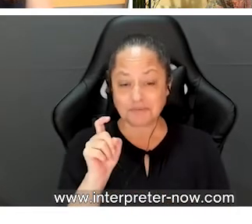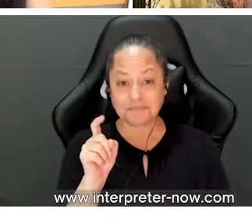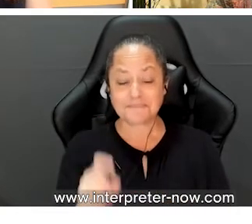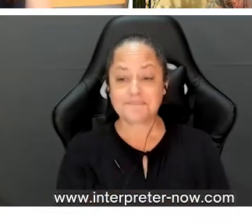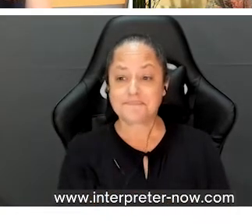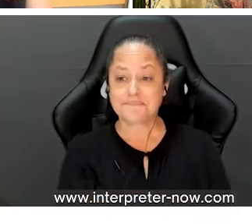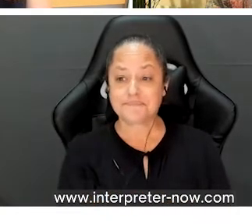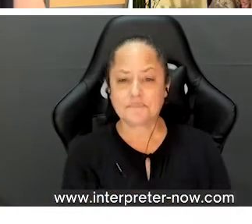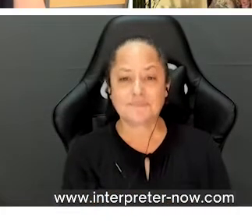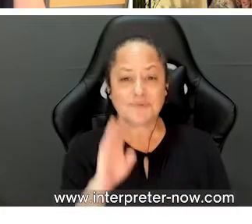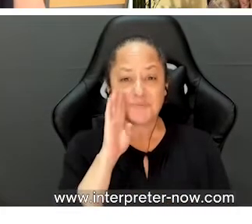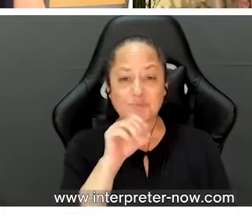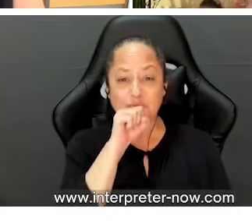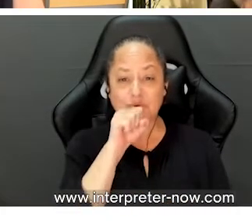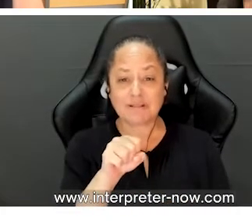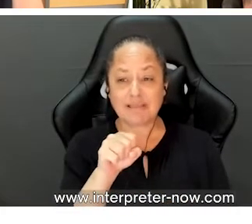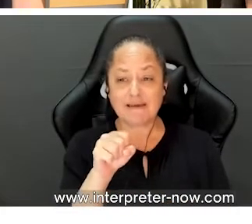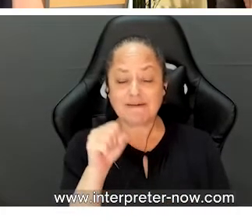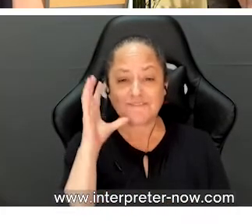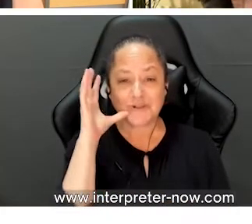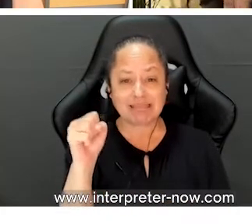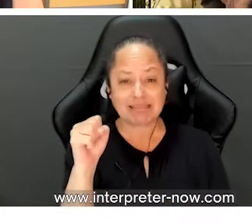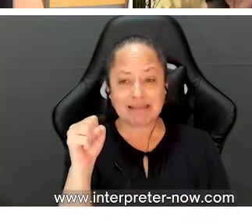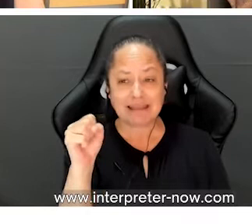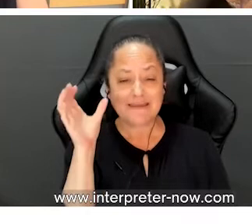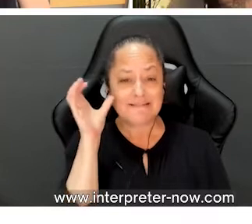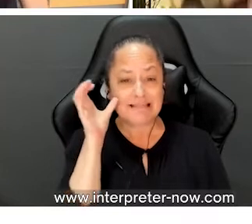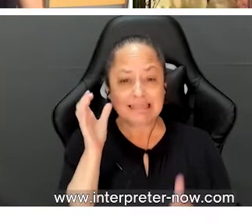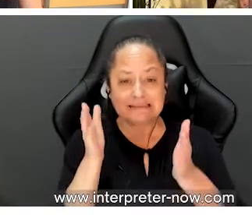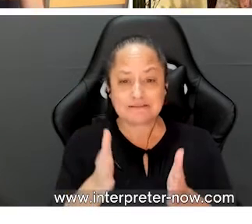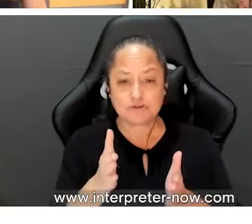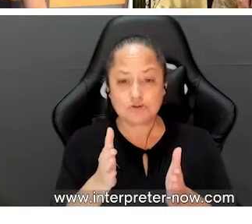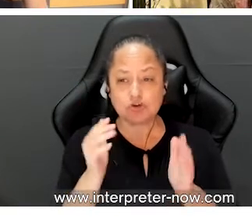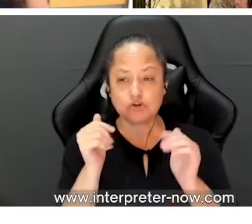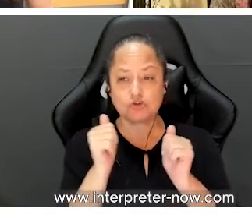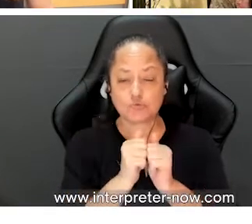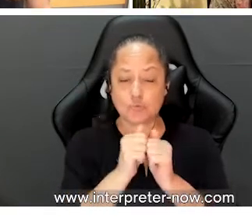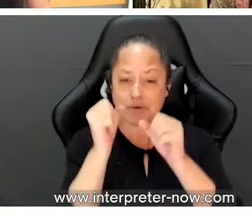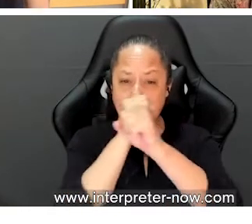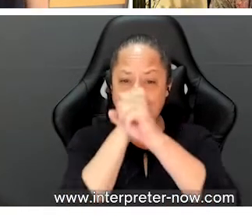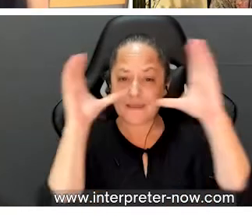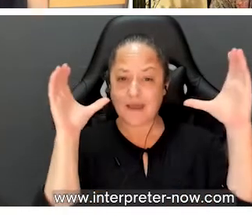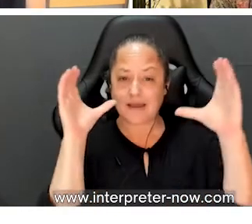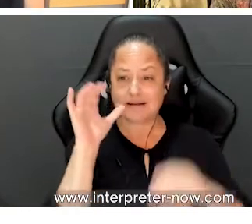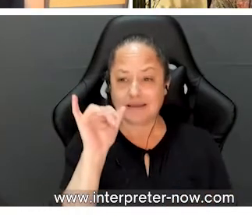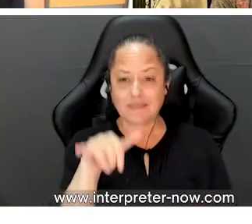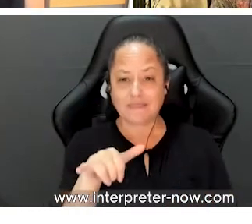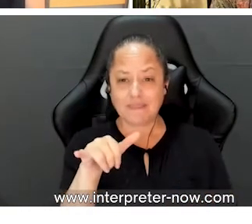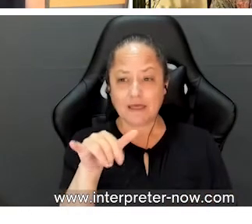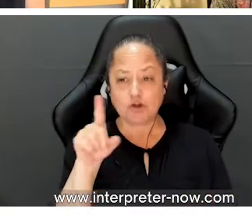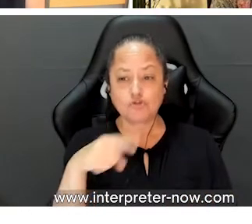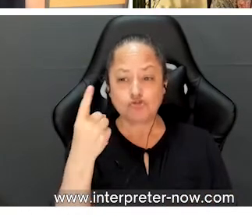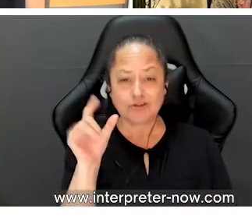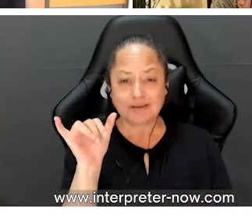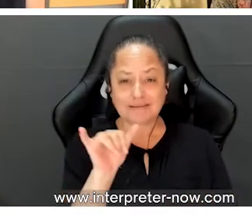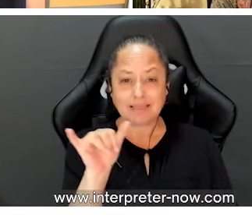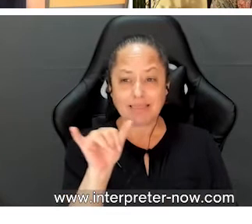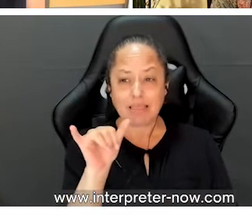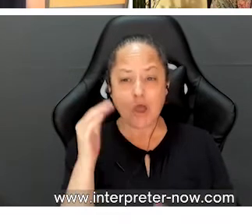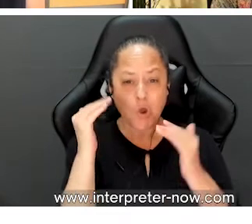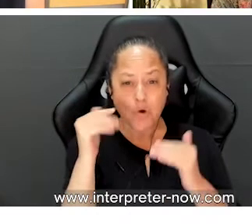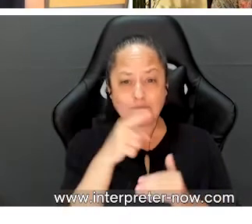I would love to leave listeners with the idea that, just like, hopefully, there's